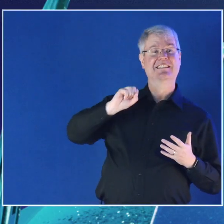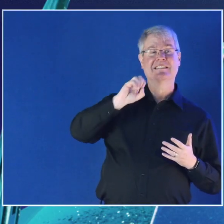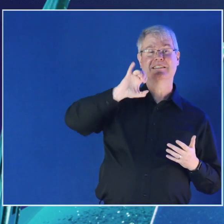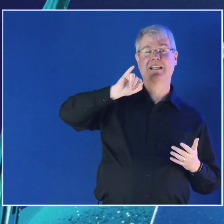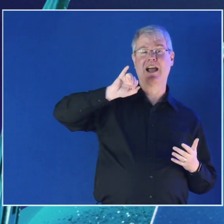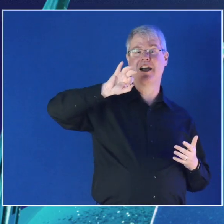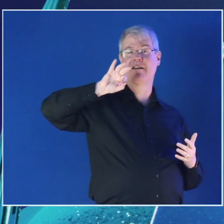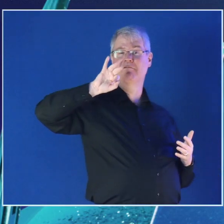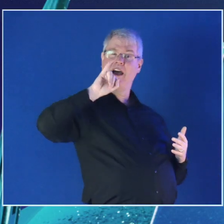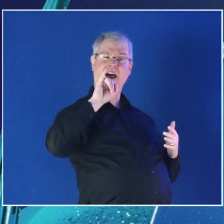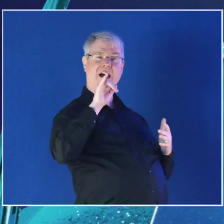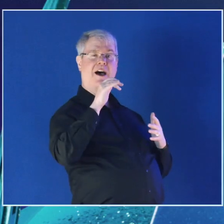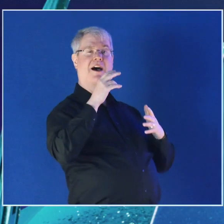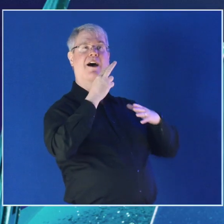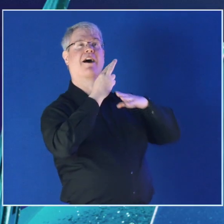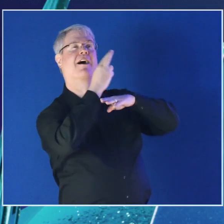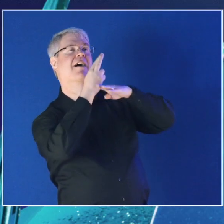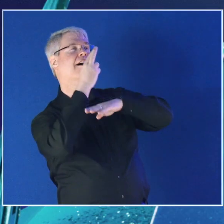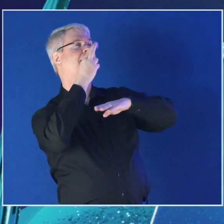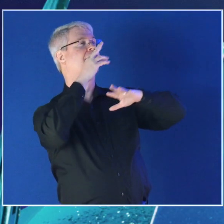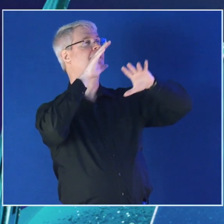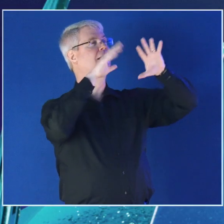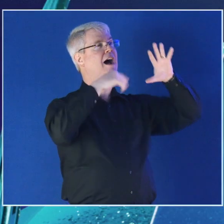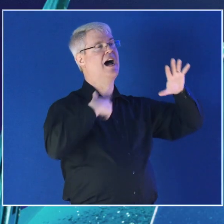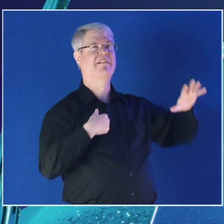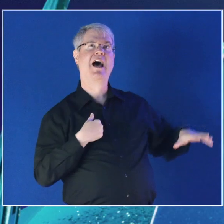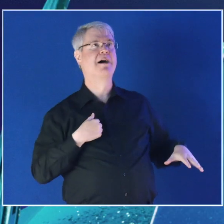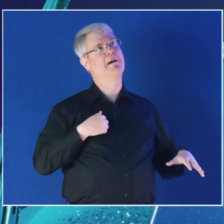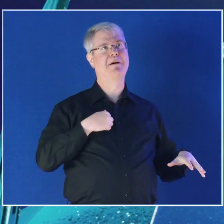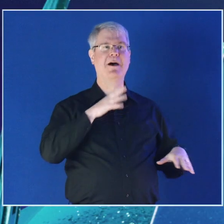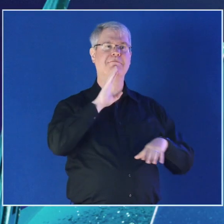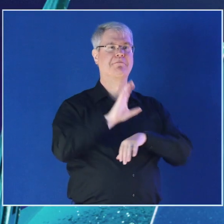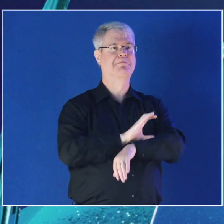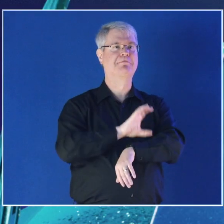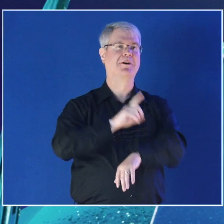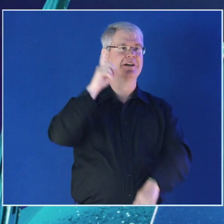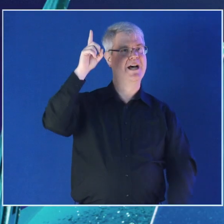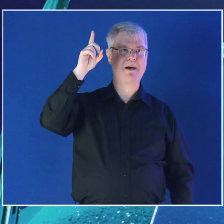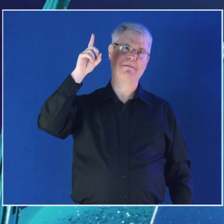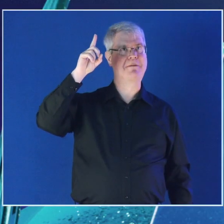That's what got me into computer science, so now we're at that era.